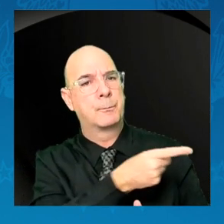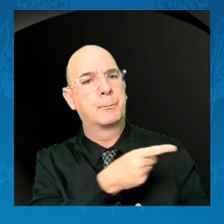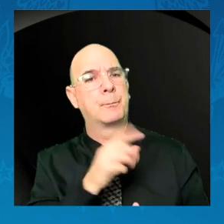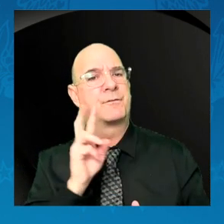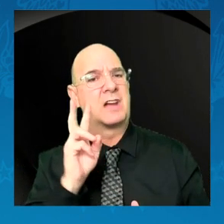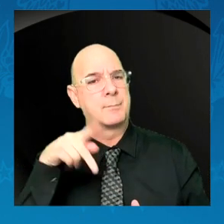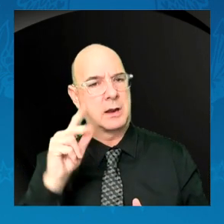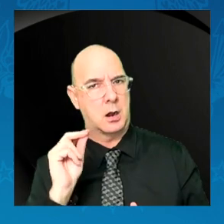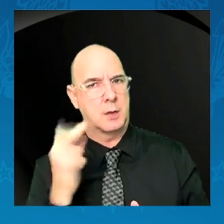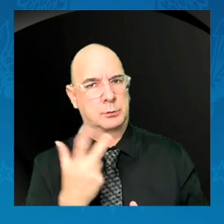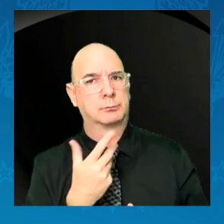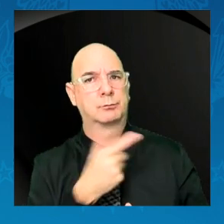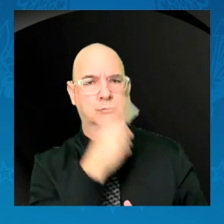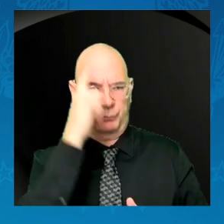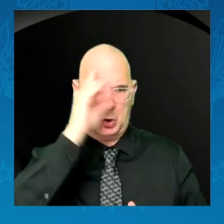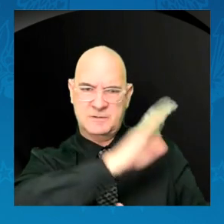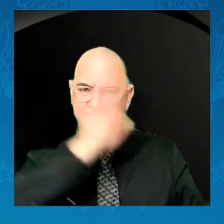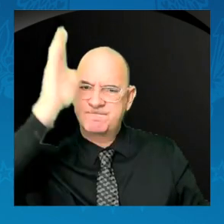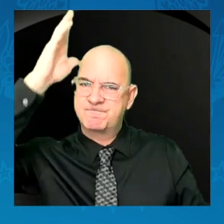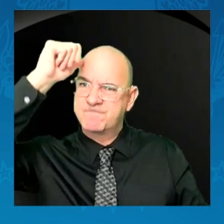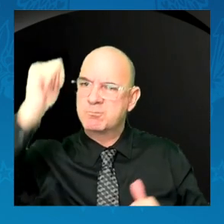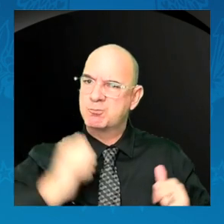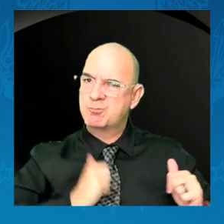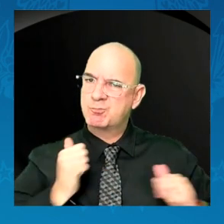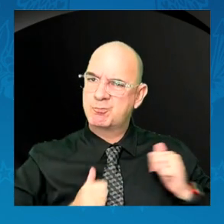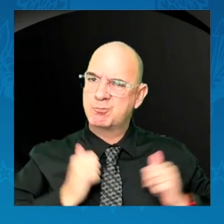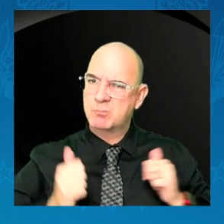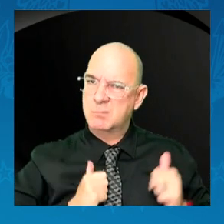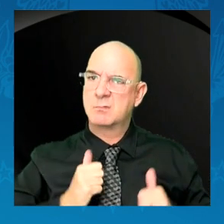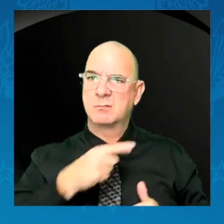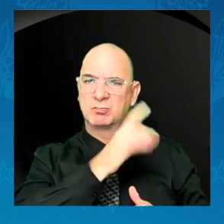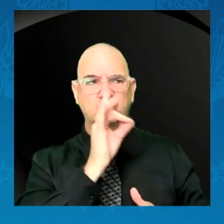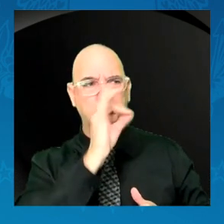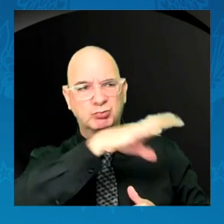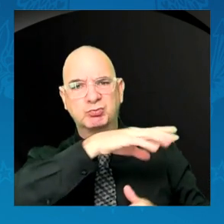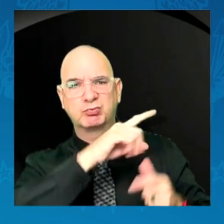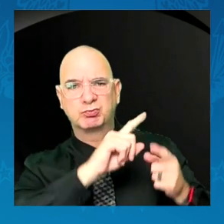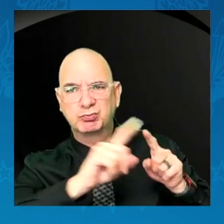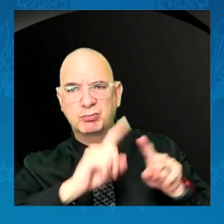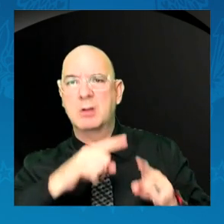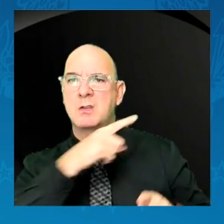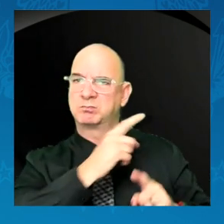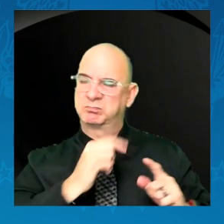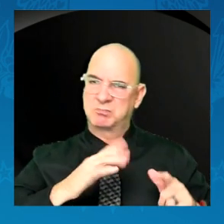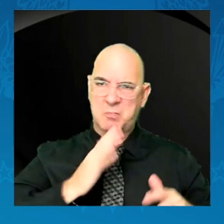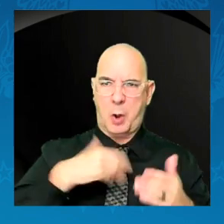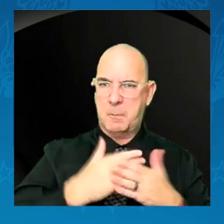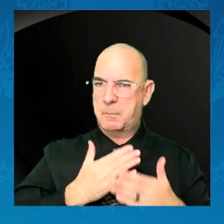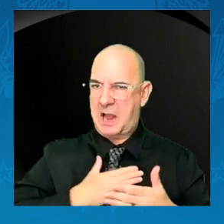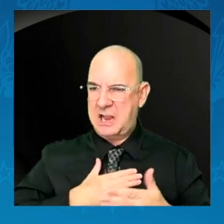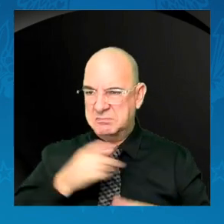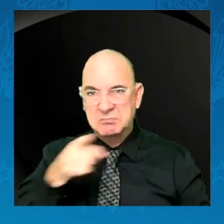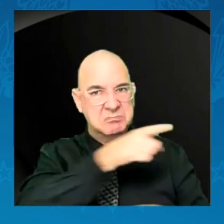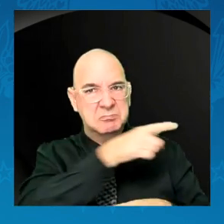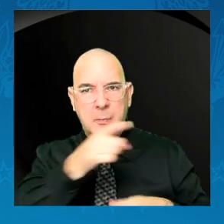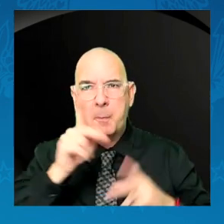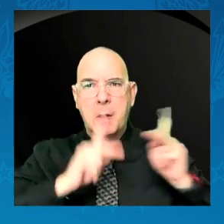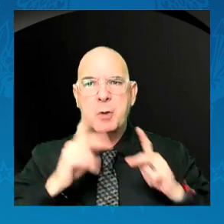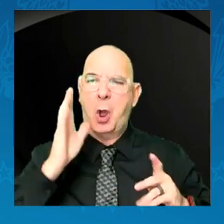I totally agree with you as well. All of my colleagues at this table, you feel all of your tremendous leadership.